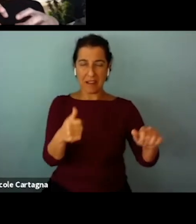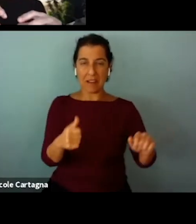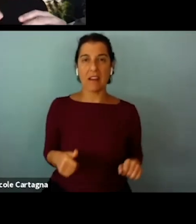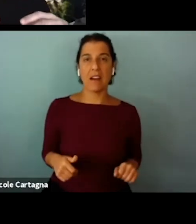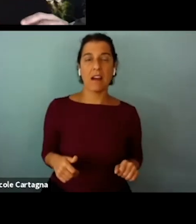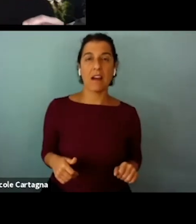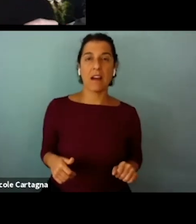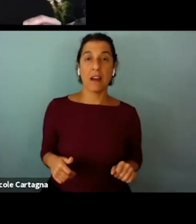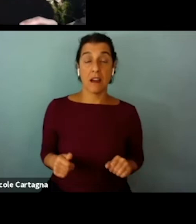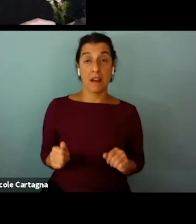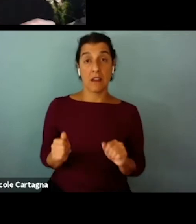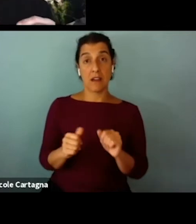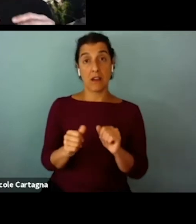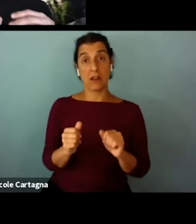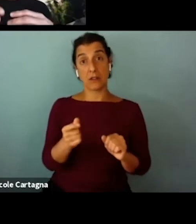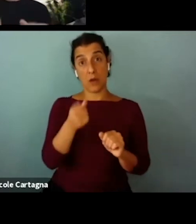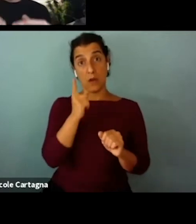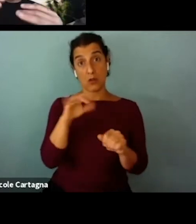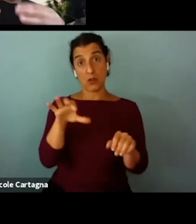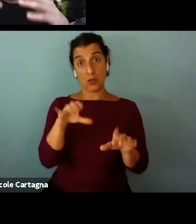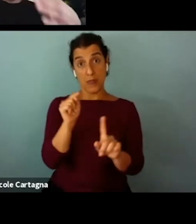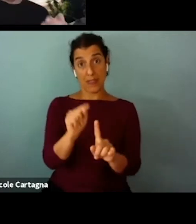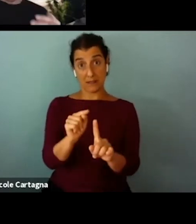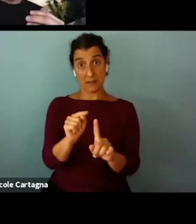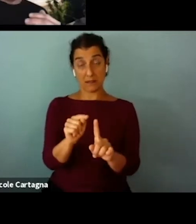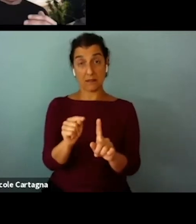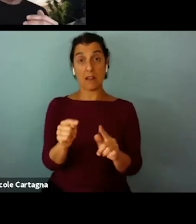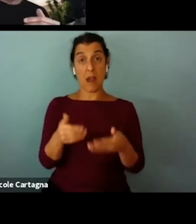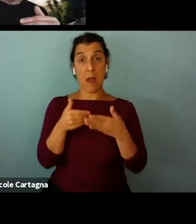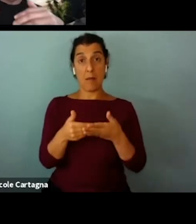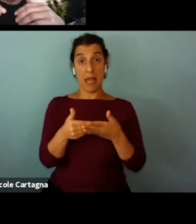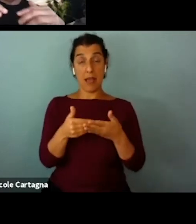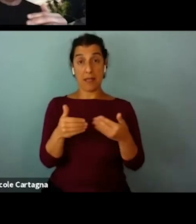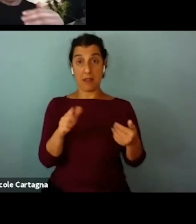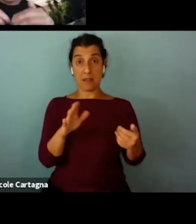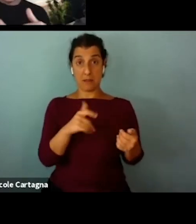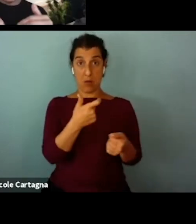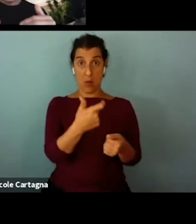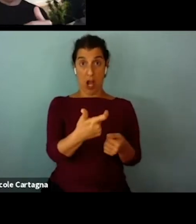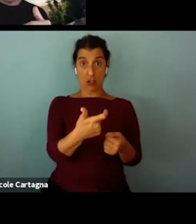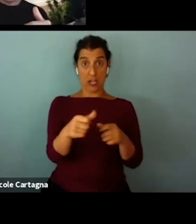in order to do this while the babies watching the interaction we have a working memory model